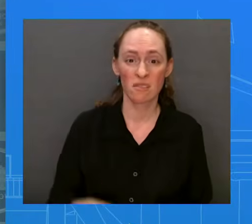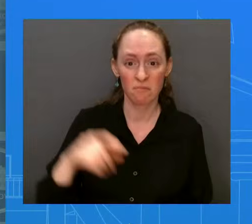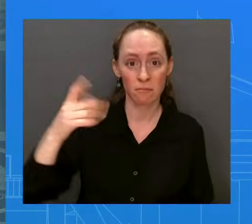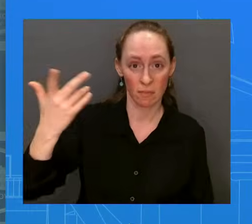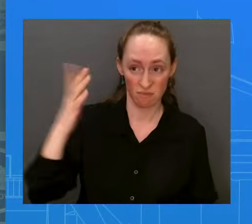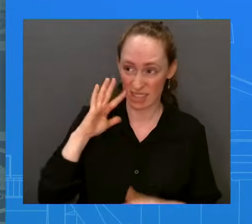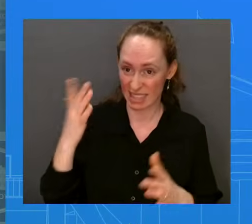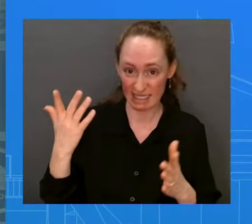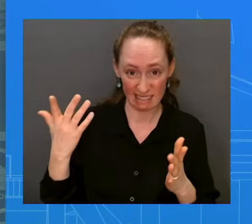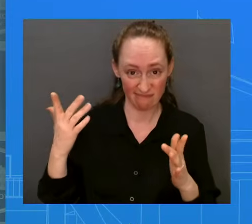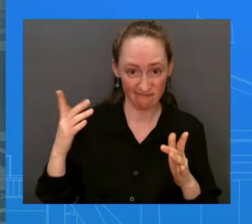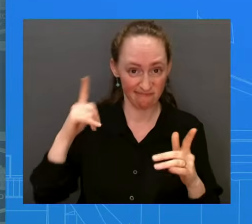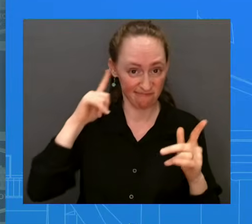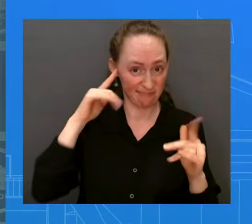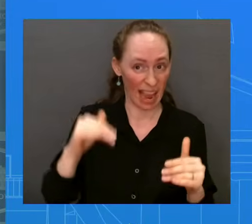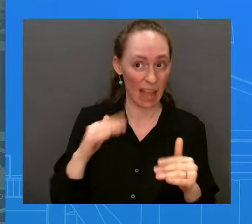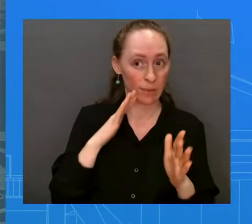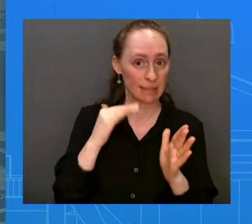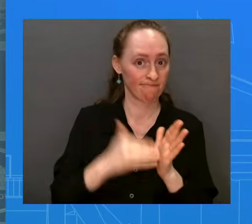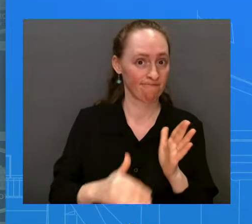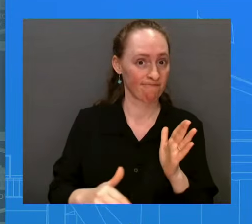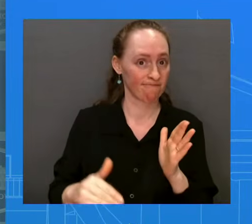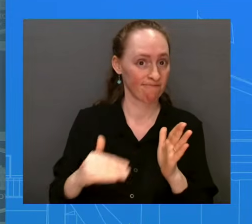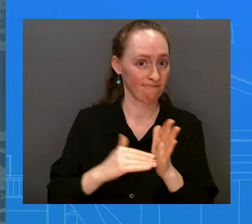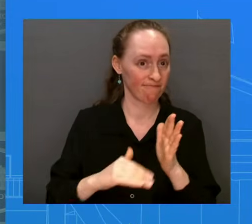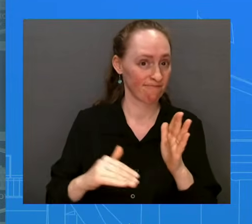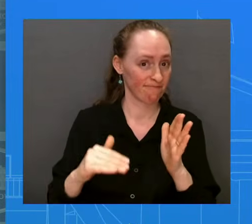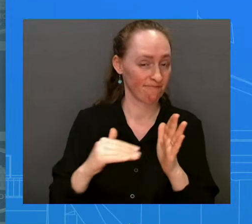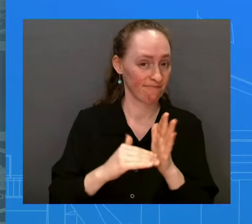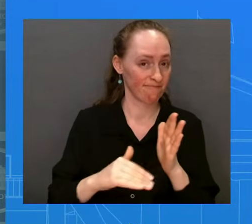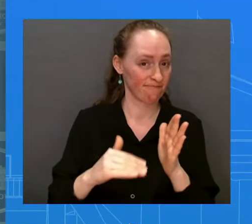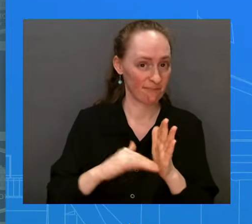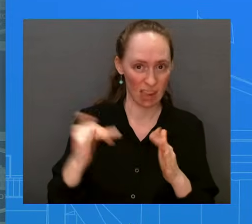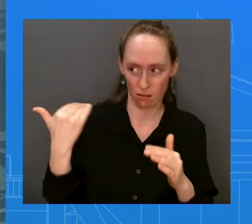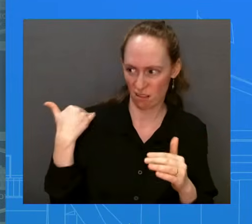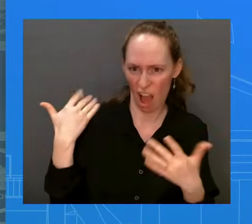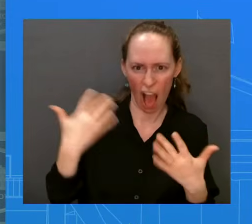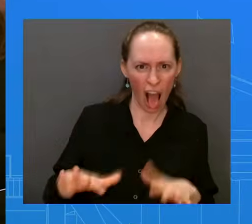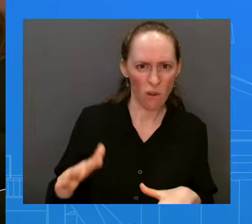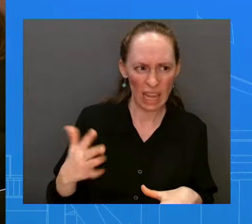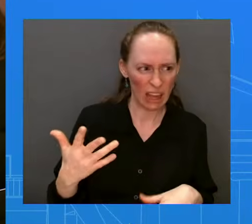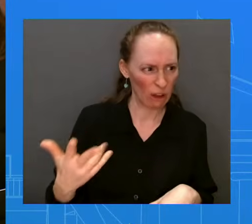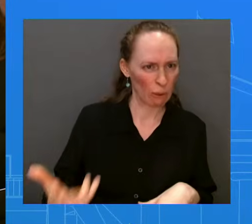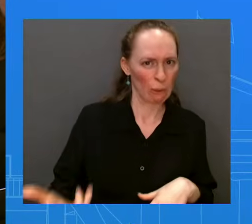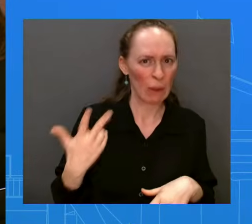The President will always side on preserving and protecting the safety and security of the American people. The Press: You said we're not flying